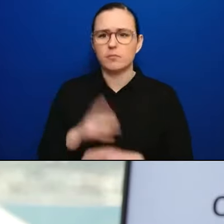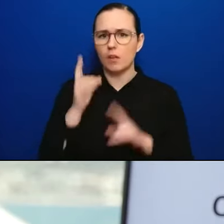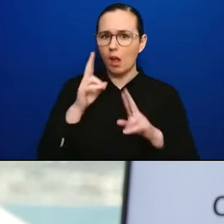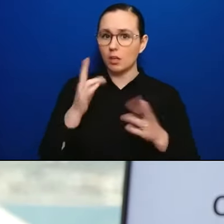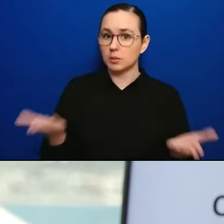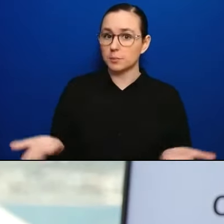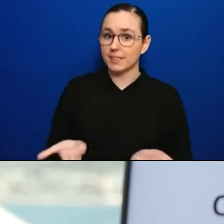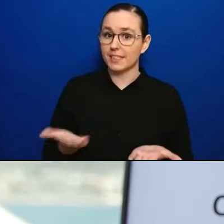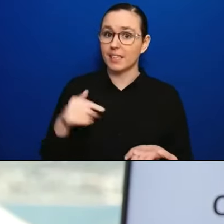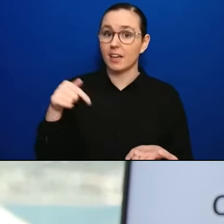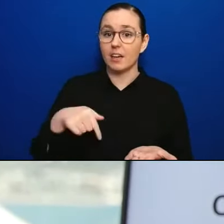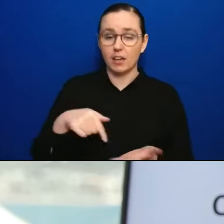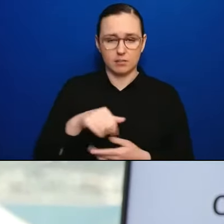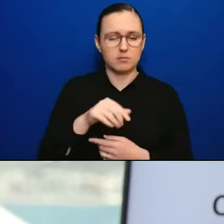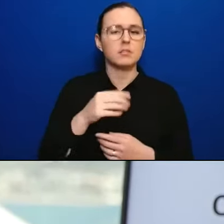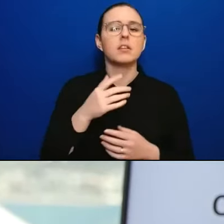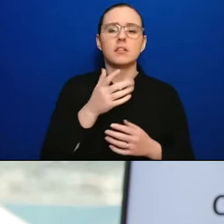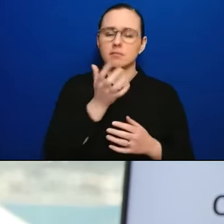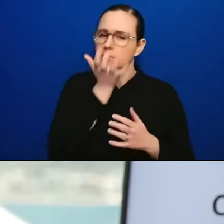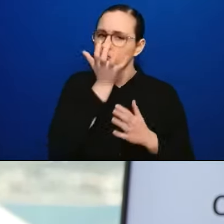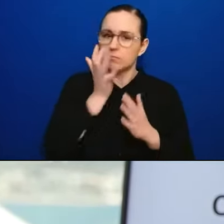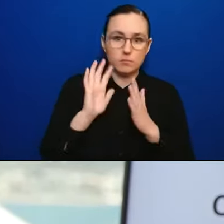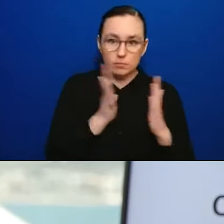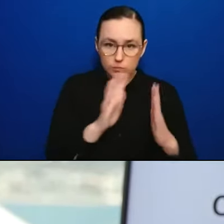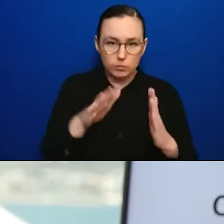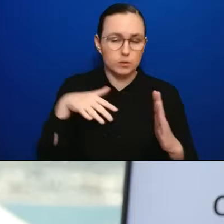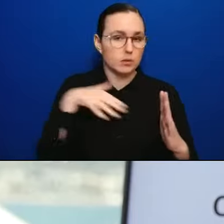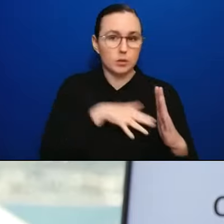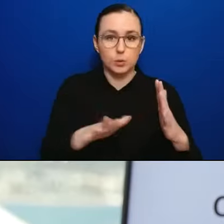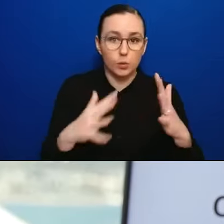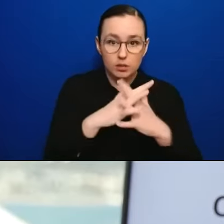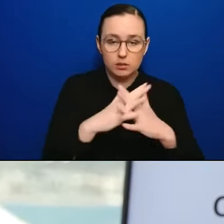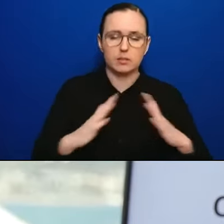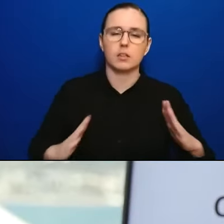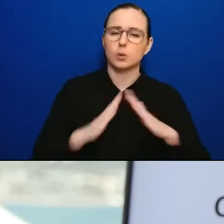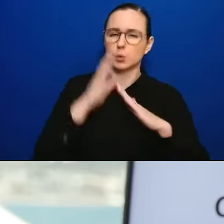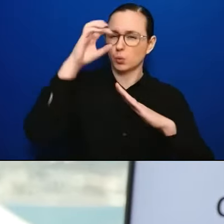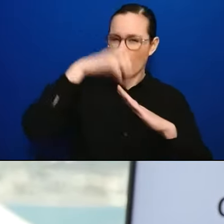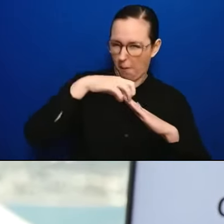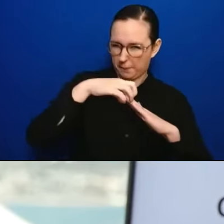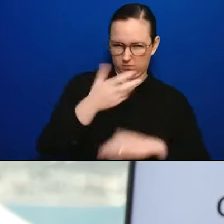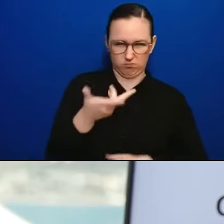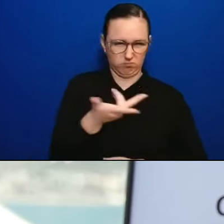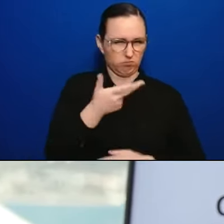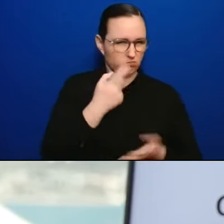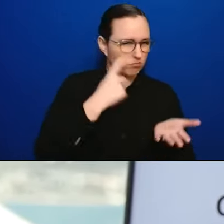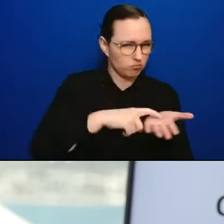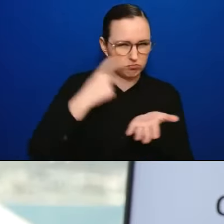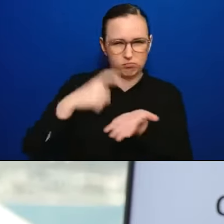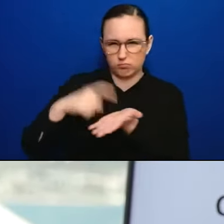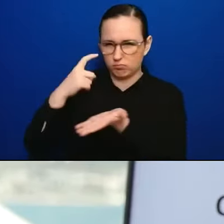honored to be here on the territory of the Musquem of the